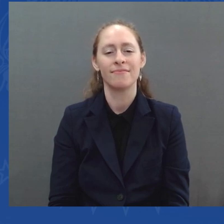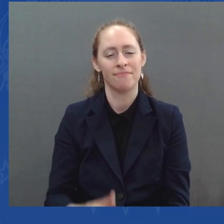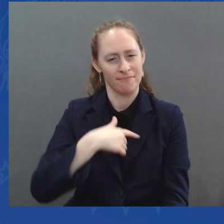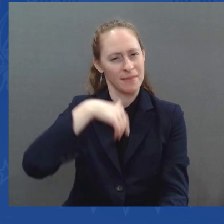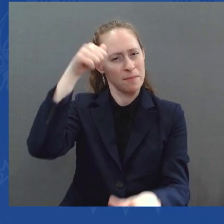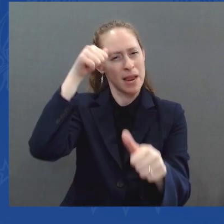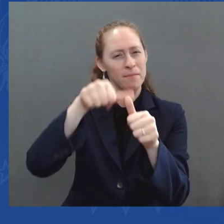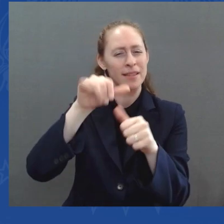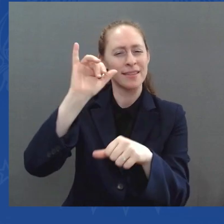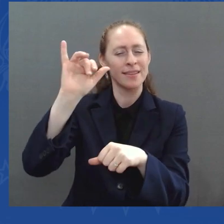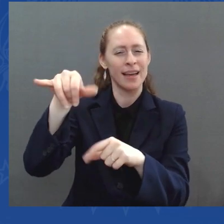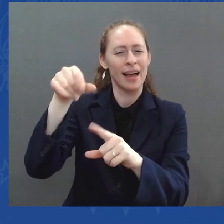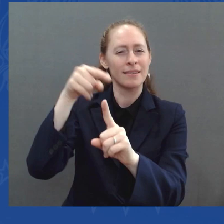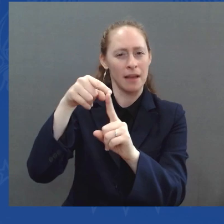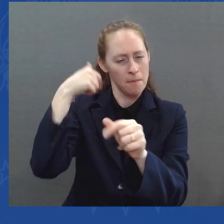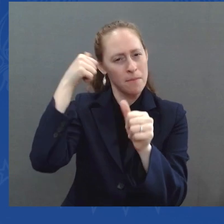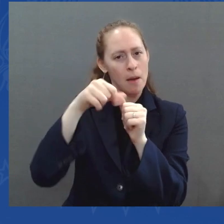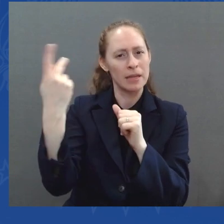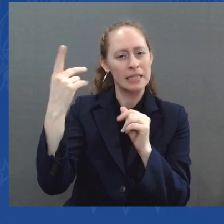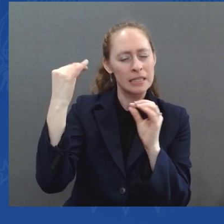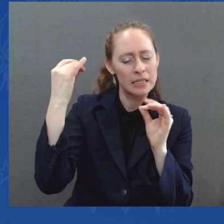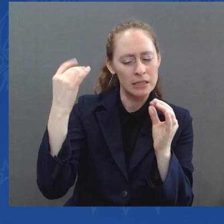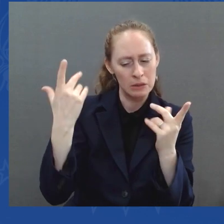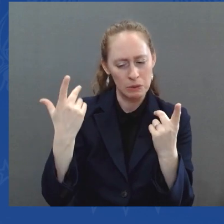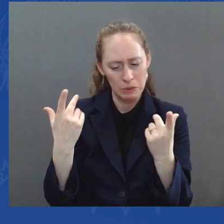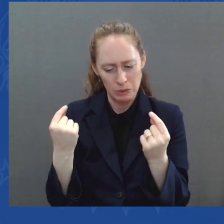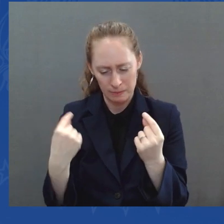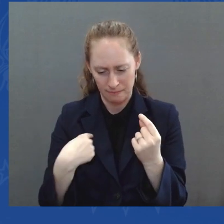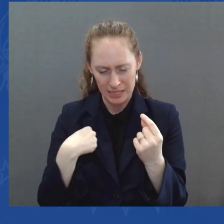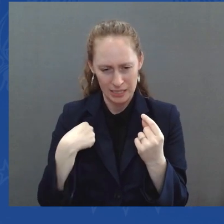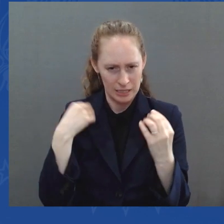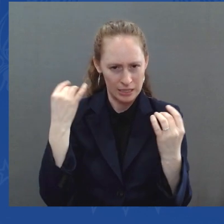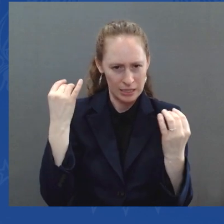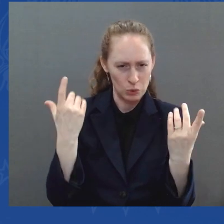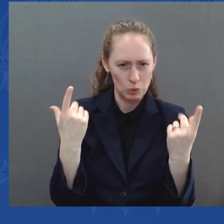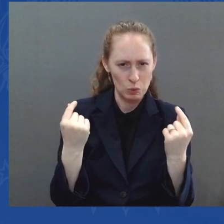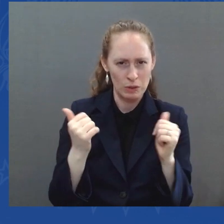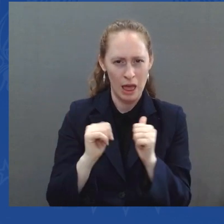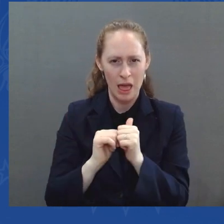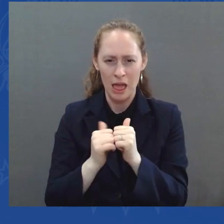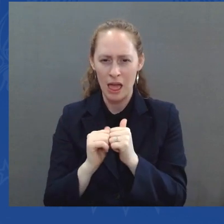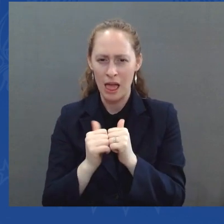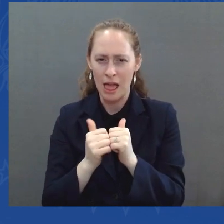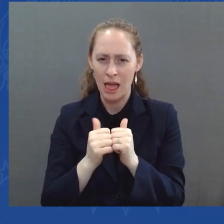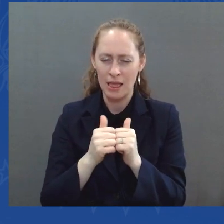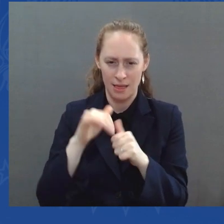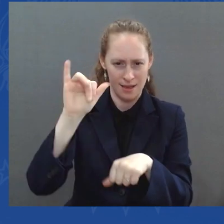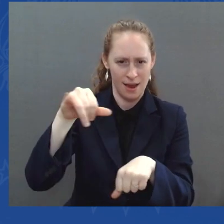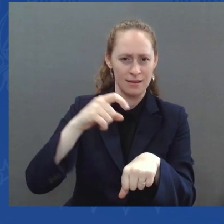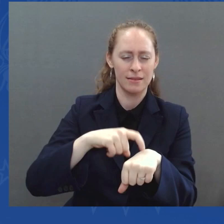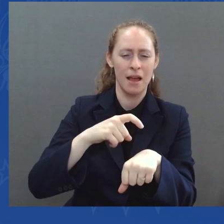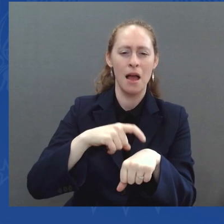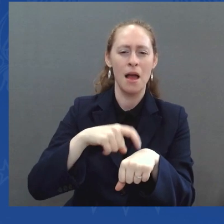and said, you've outrun your time and there were still 35 days to live.